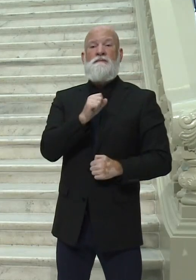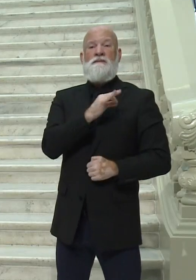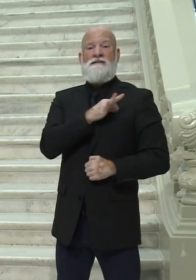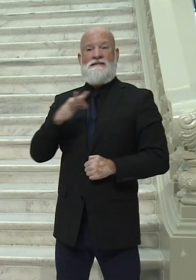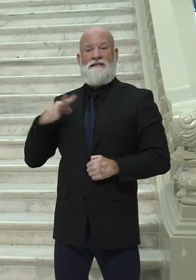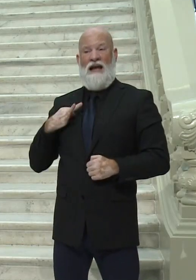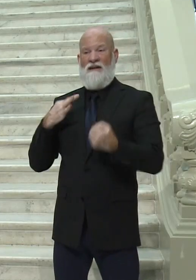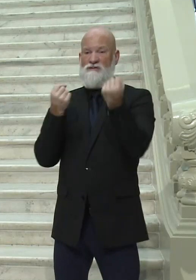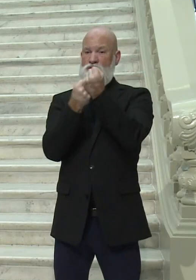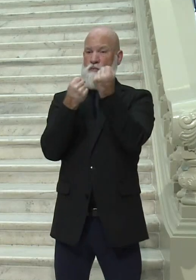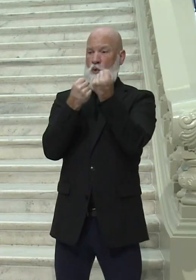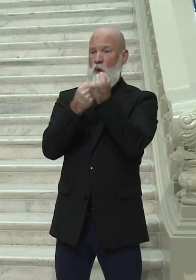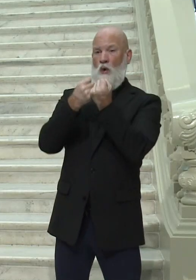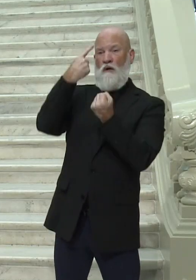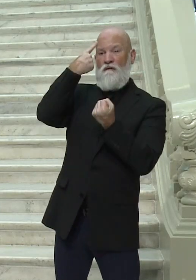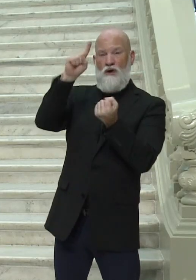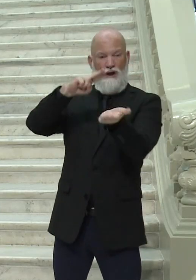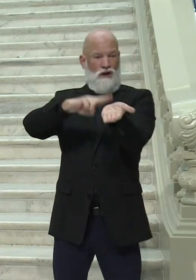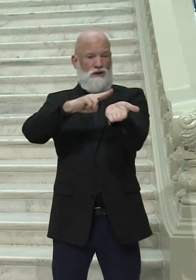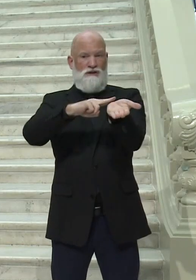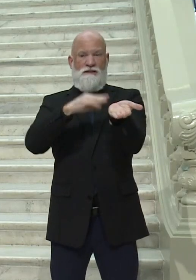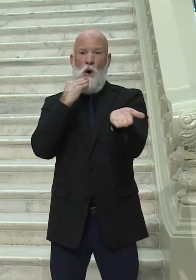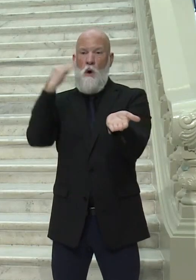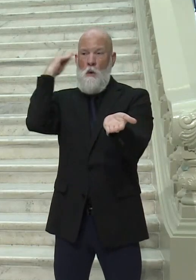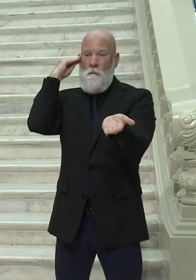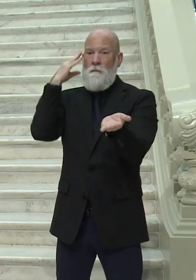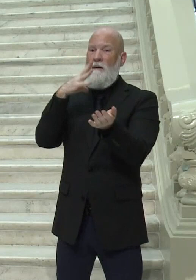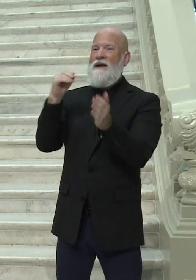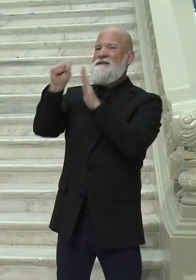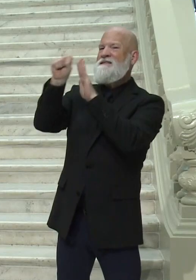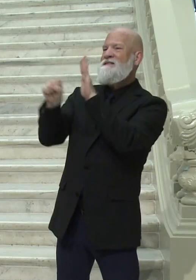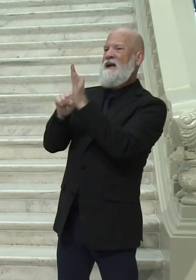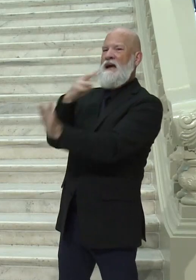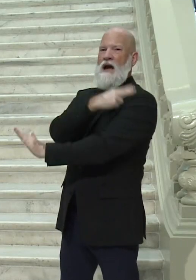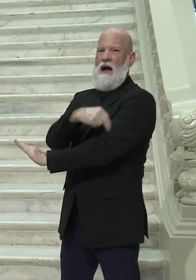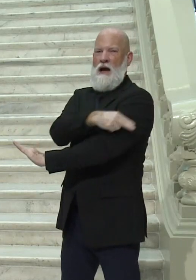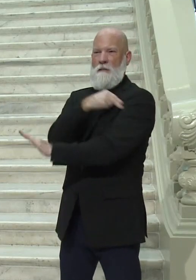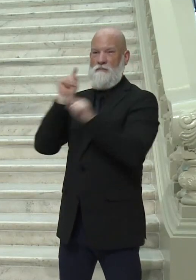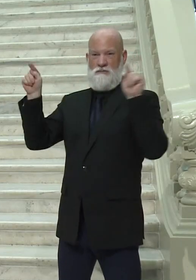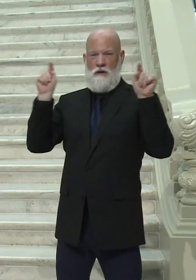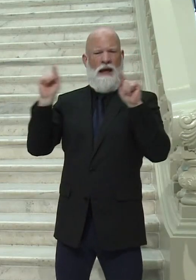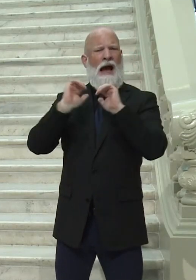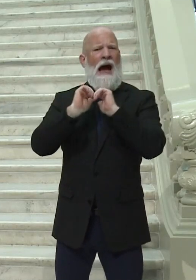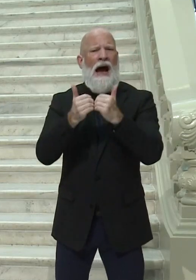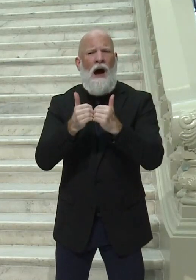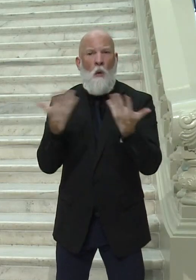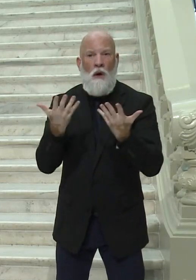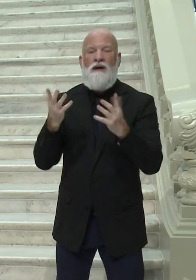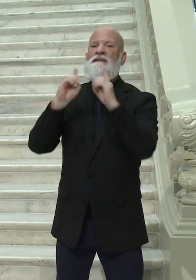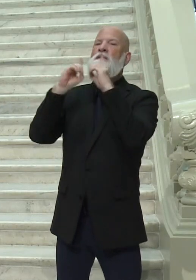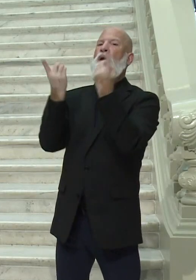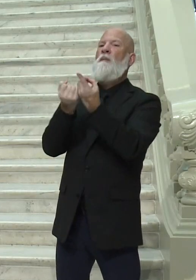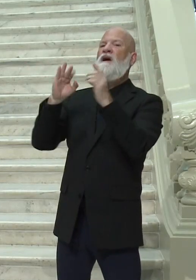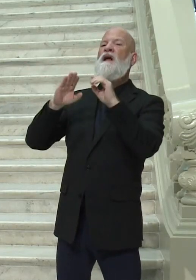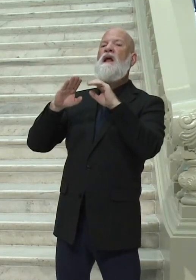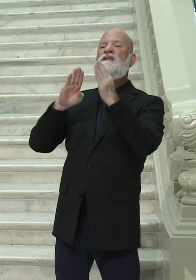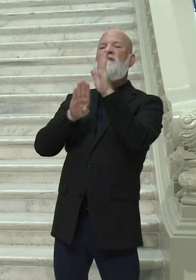GEORGIA. I'M HERE TO TALK GEORGIA. I'M HERE TO TALK ABOUT GEORGIA. I'M HERE TO TALK ABOUT STAFF I'M HERE TO TALK ABOUT STAFF I'M HERE TO TALK ABOUT STAFF AUGMENTATION I'M HERE TO TALK ABOUT STAFF AUGMENTATION FOR I'M HERE TO TALK ABOUT STAFF AUGMENTATION FOR NURSING I'M HERE TO TALK ABOUT STAFF AUGMENTATION FOR NURSING HOMES, AUGMENTATION FOR NURSING HOMES, AUGMENTATION FOR NURSING HOMES, HOSPITALS, AUGMENTATION FOR NURSING HOMES, HOSPITALS, AND AUGMENTATION FOR NURSING HOMES, HOSPITALS, AND FOR AUGMENTATION FOR NURSING HOMES, HOSPITALS, AND FOR OUR AUGMENTATION FOR NURSING HOMES, HOSPITALS, AND FOR OUR STATE HOSPITALS, AND FOR OUR STATE